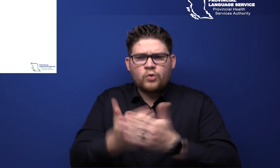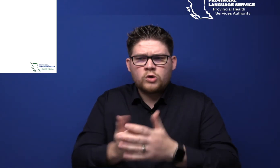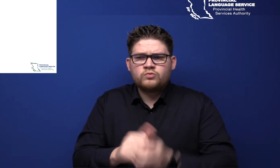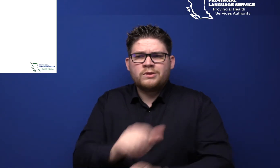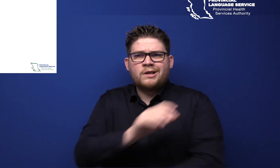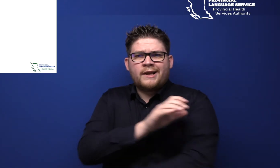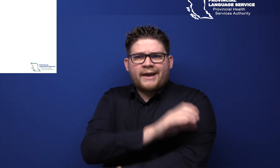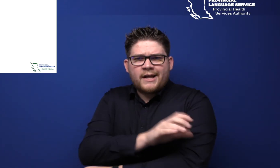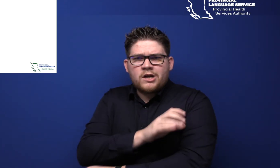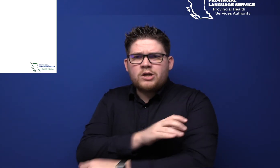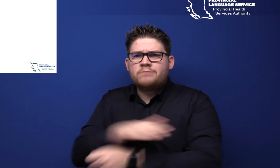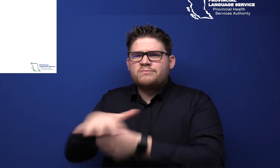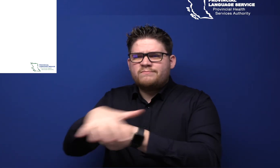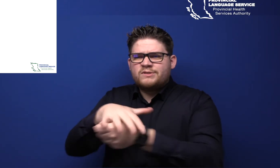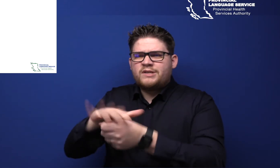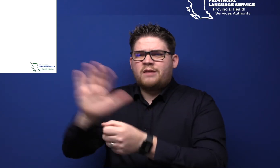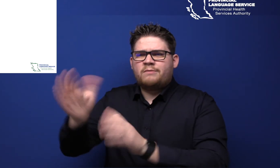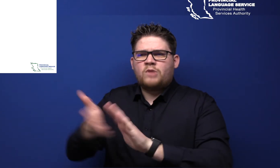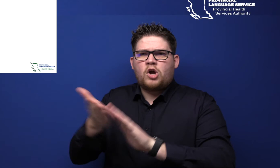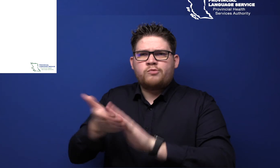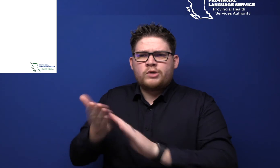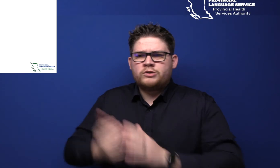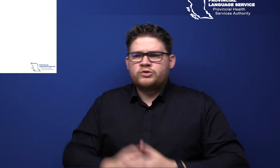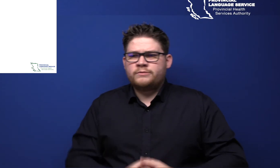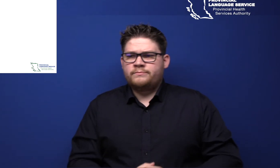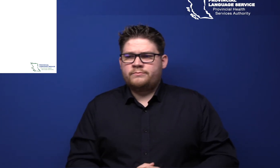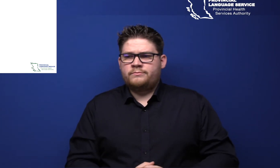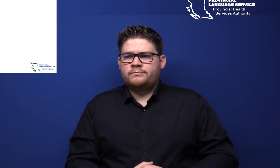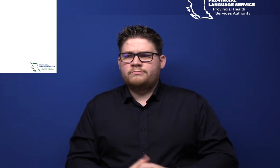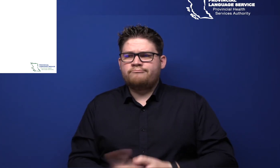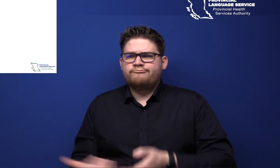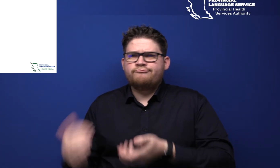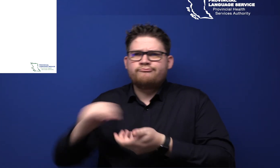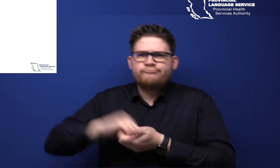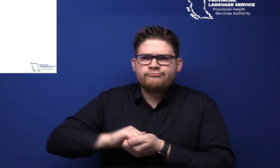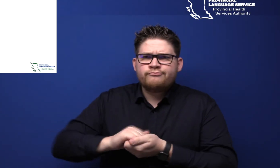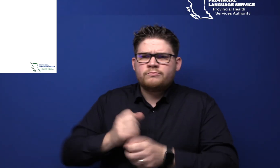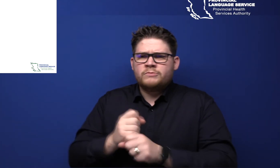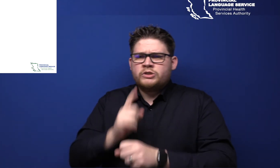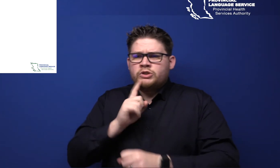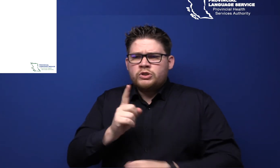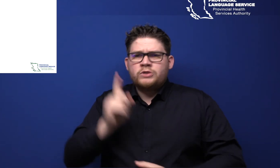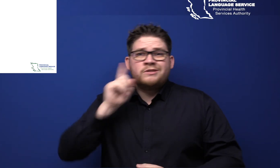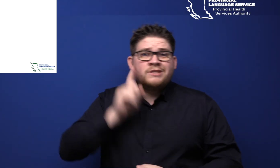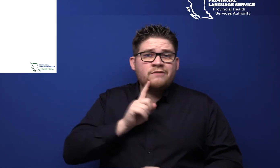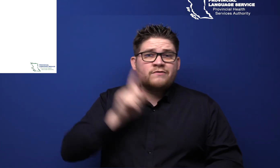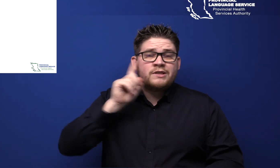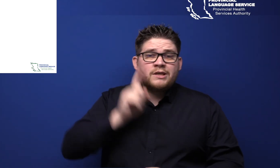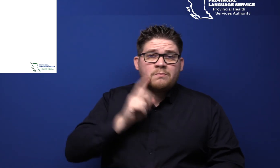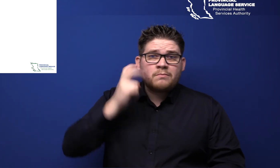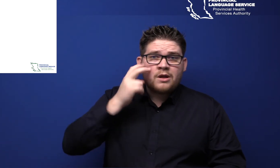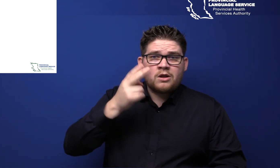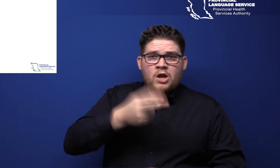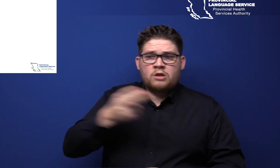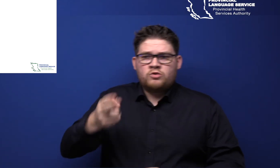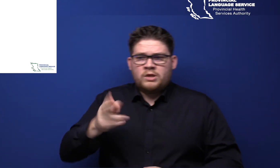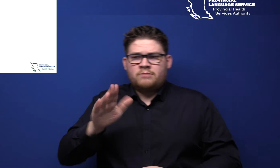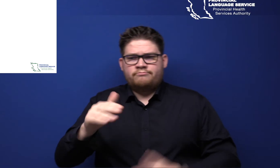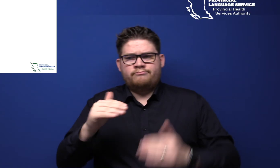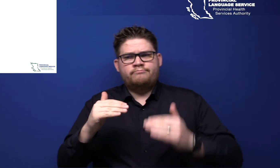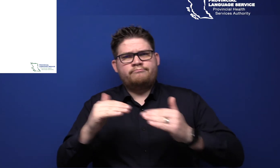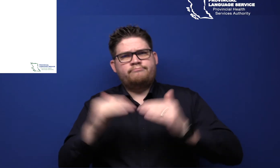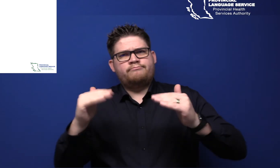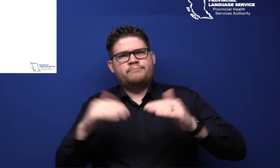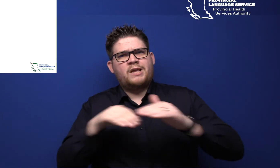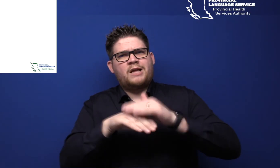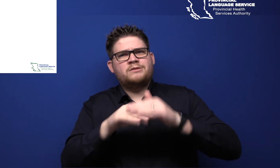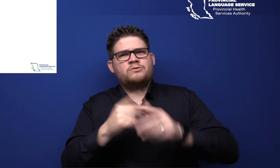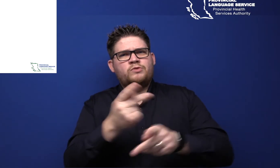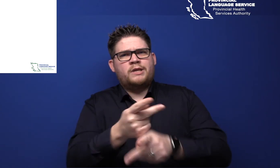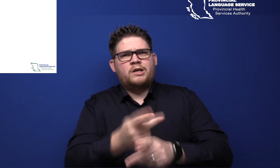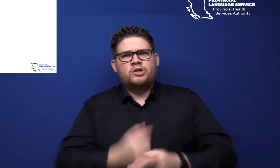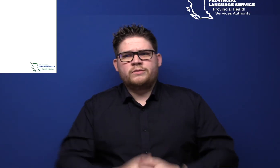WORKING CLOSELY WITH CLINICS, SUPPORTING THEIR OPERATION, ENGAGING WITH THEM TO MAKE SURE THAT DEAF, DEAF-BLIND AND HARD OF HEARING